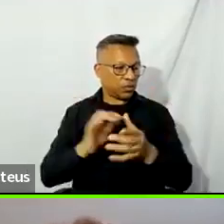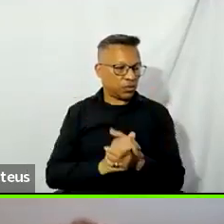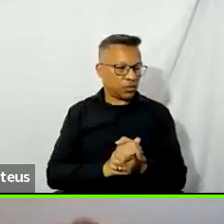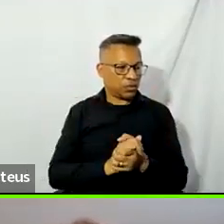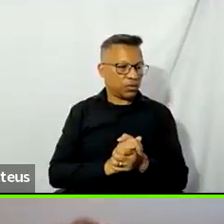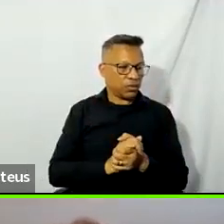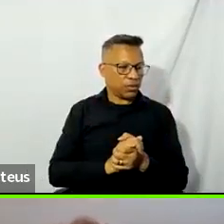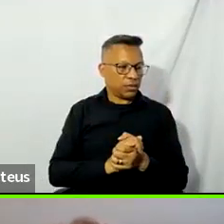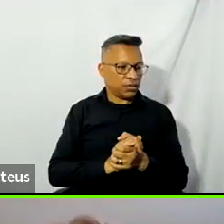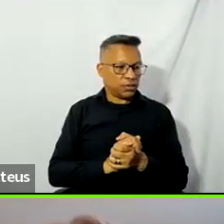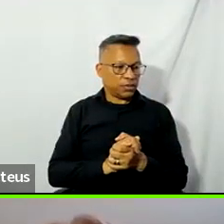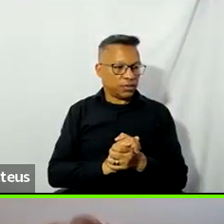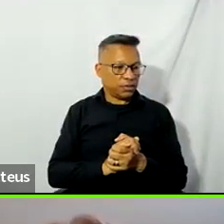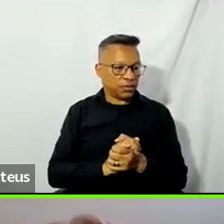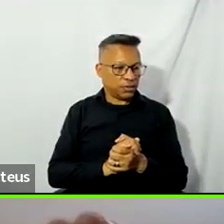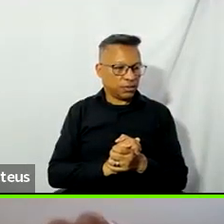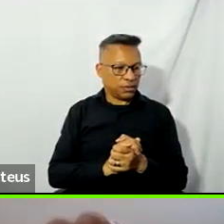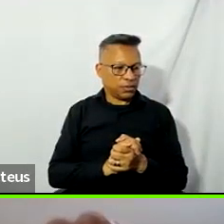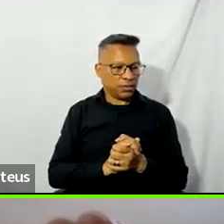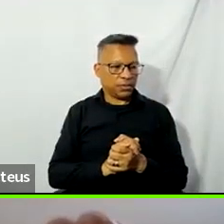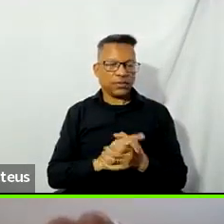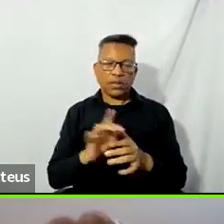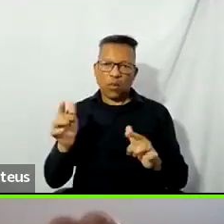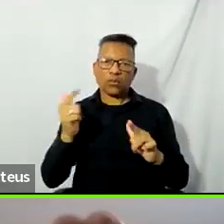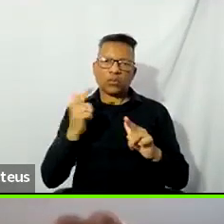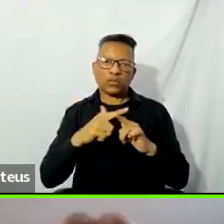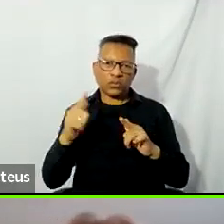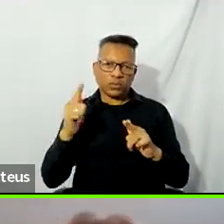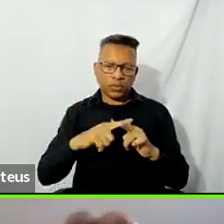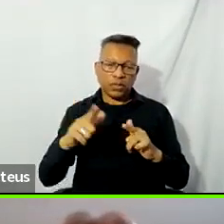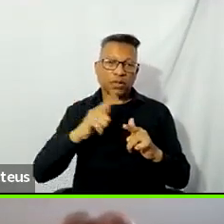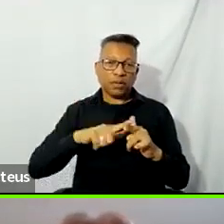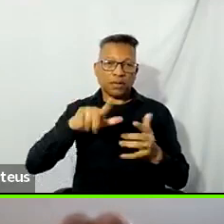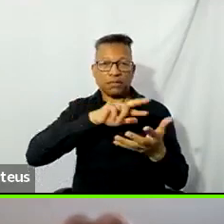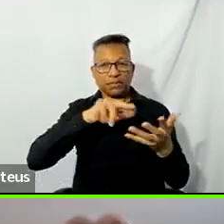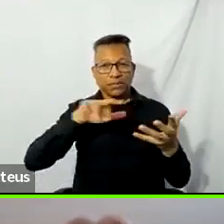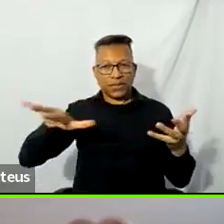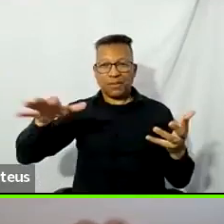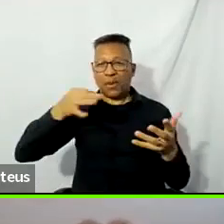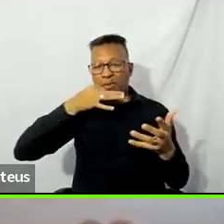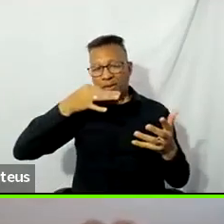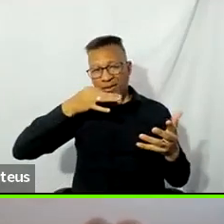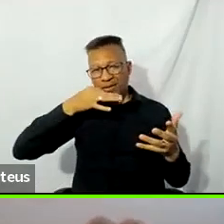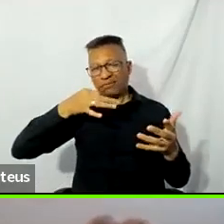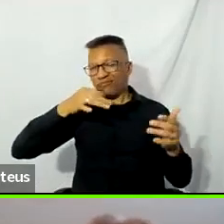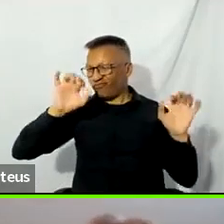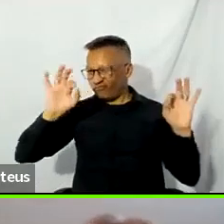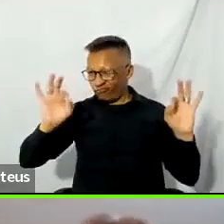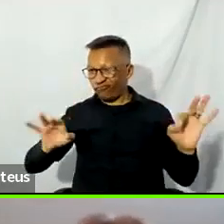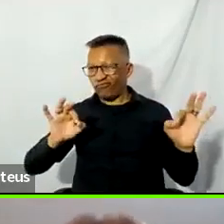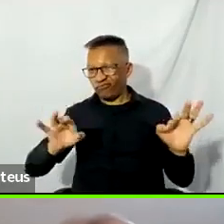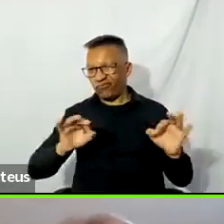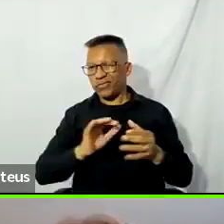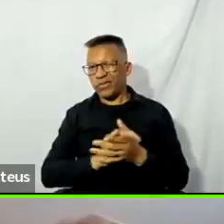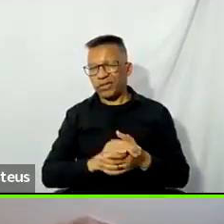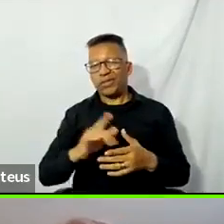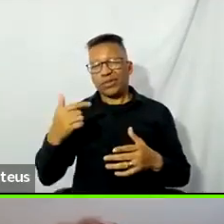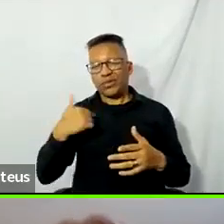remember now, these remember now, these are so problem atic I atic I think in tic I think in the in atic I think in the in the in the way that they are treated